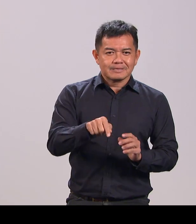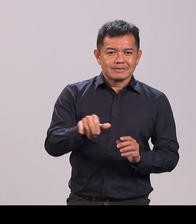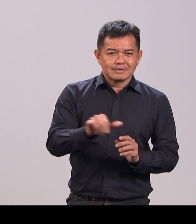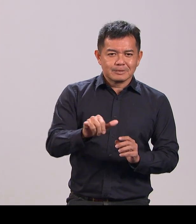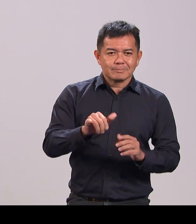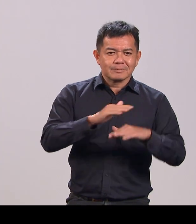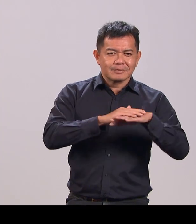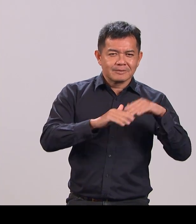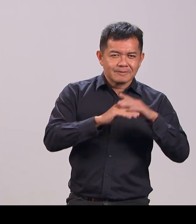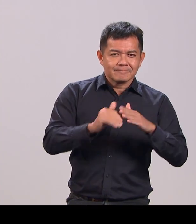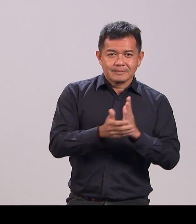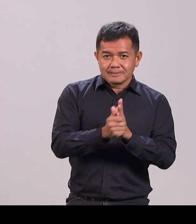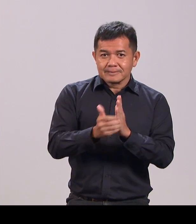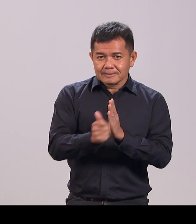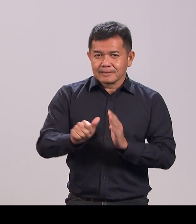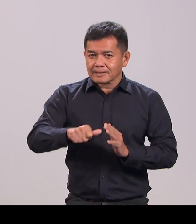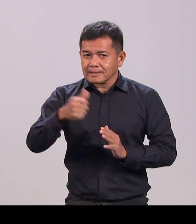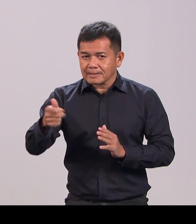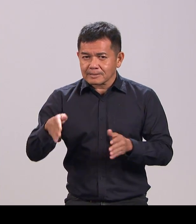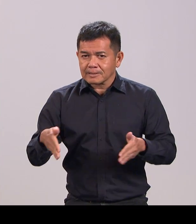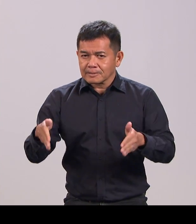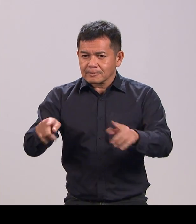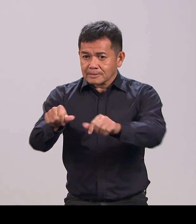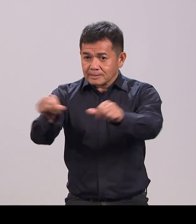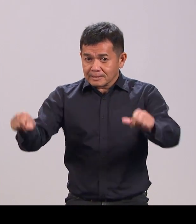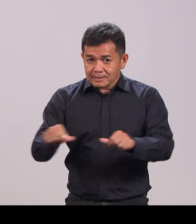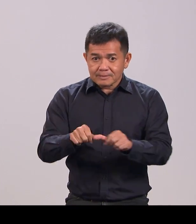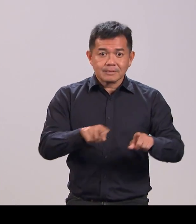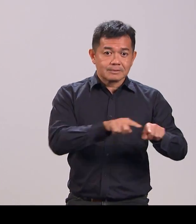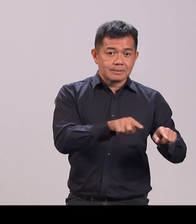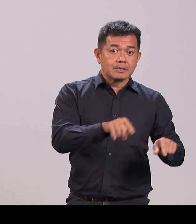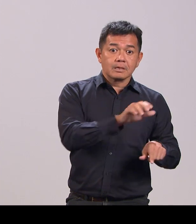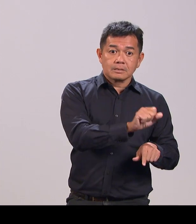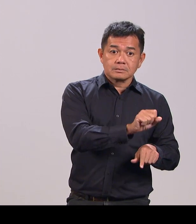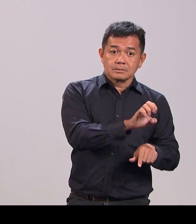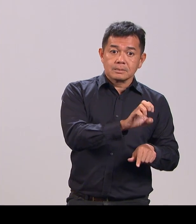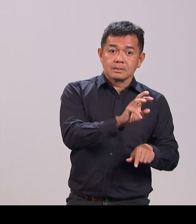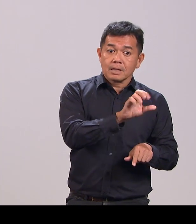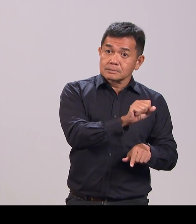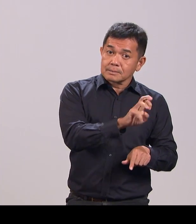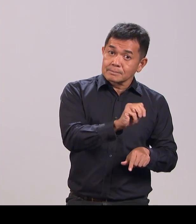We have some SMEs which can compete with the best in the world and we should help them to grow, to scale up.